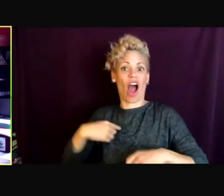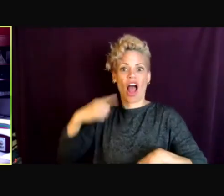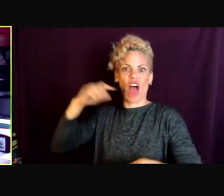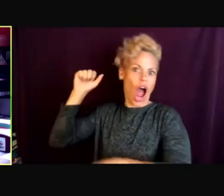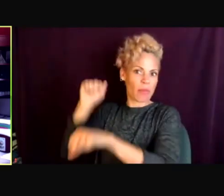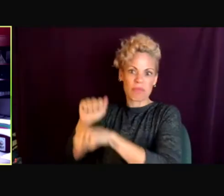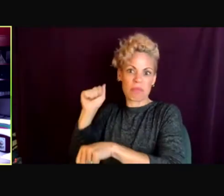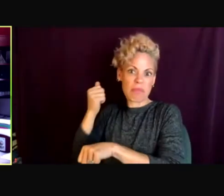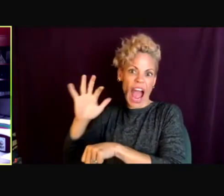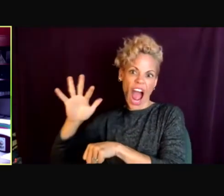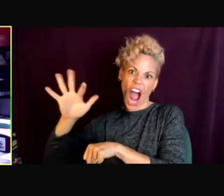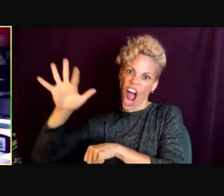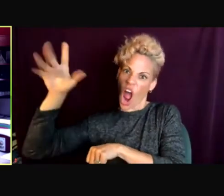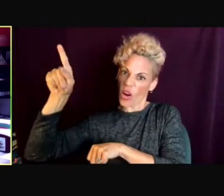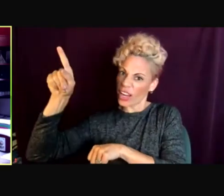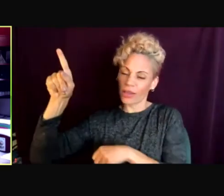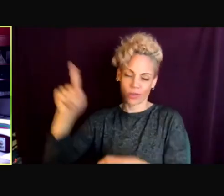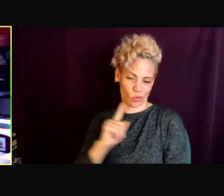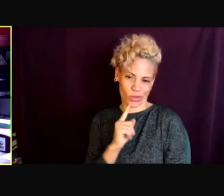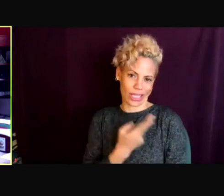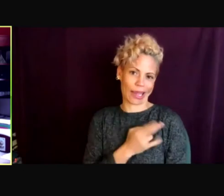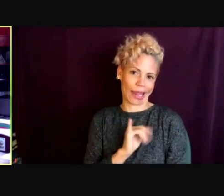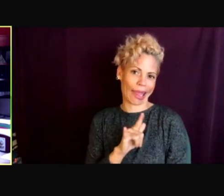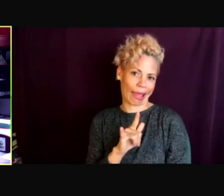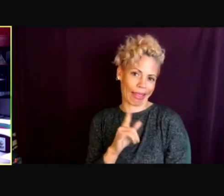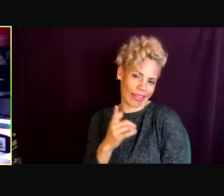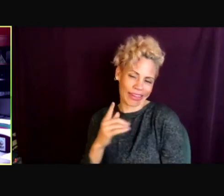And at the bottom of that hill was a merry-go-round.